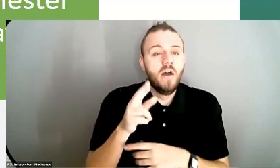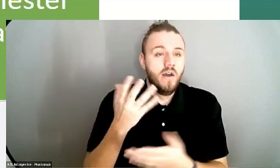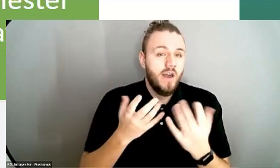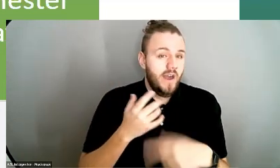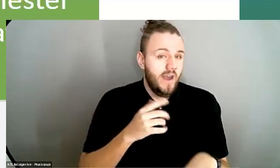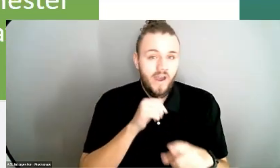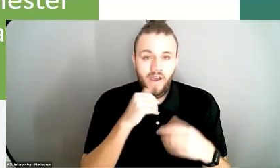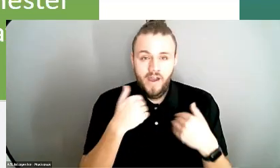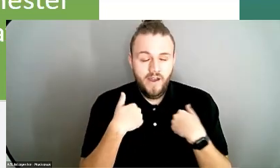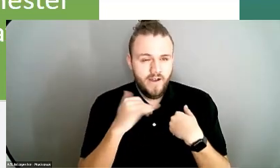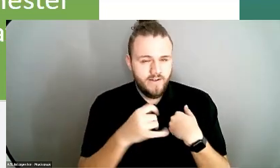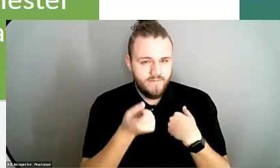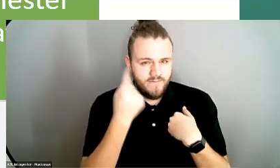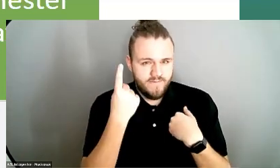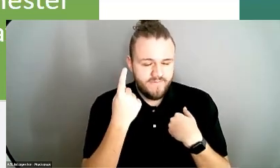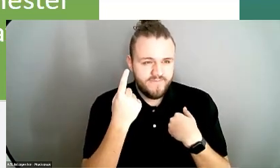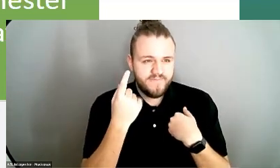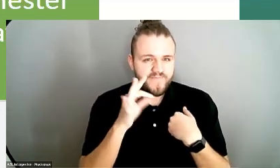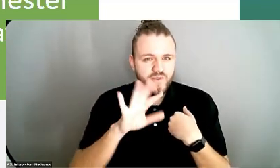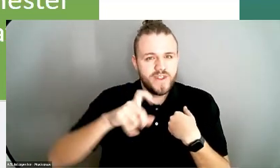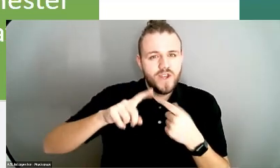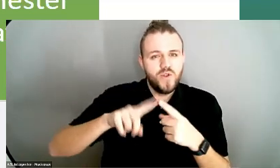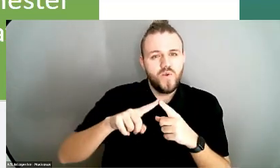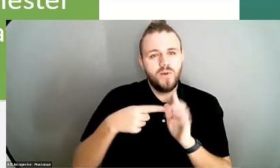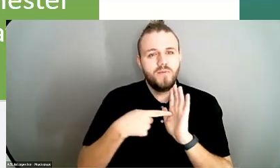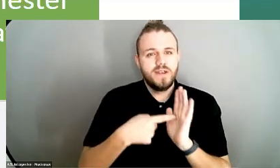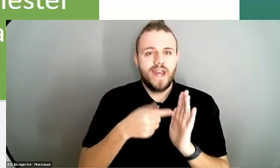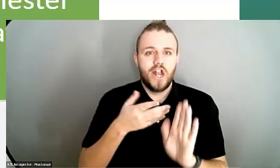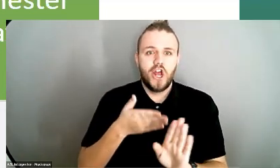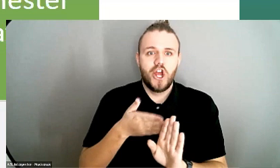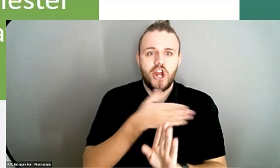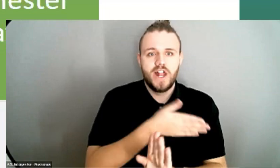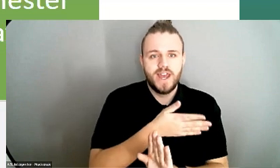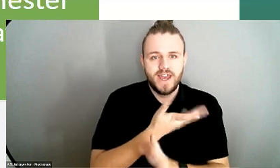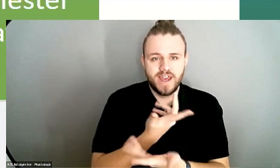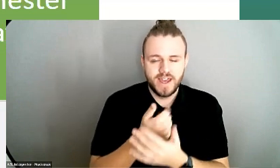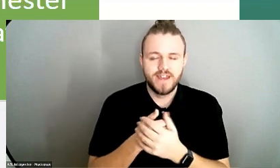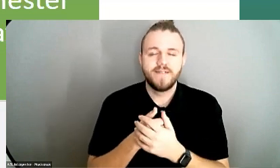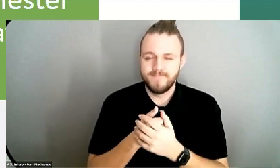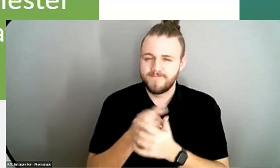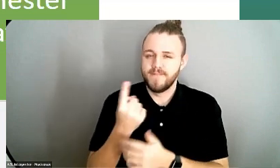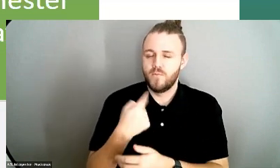the understanding of the need to present earlier. And so it's something that we have to be educating